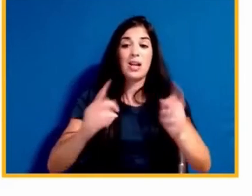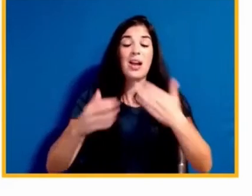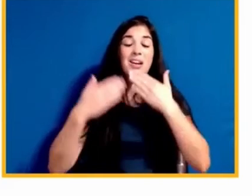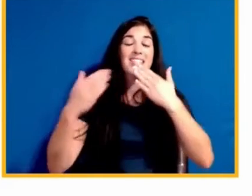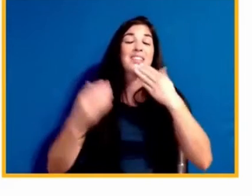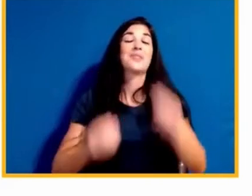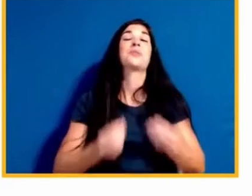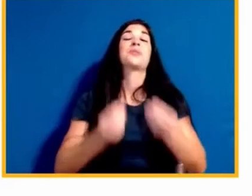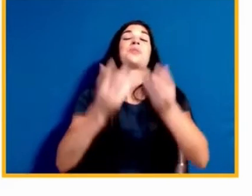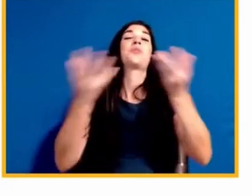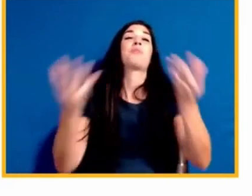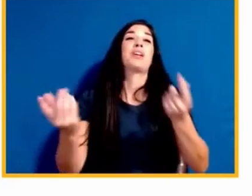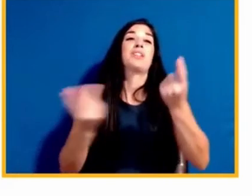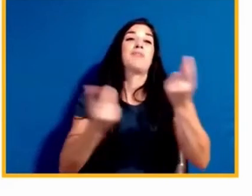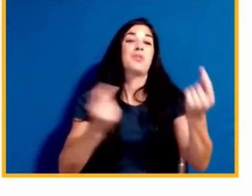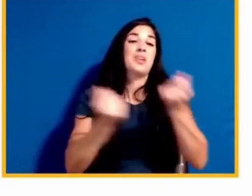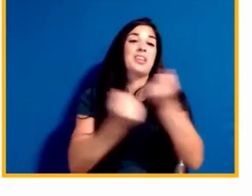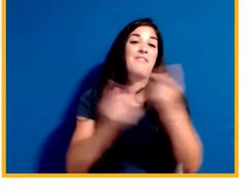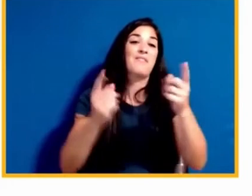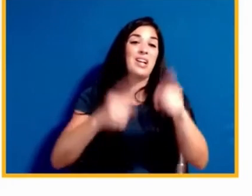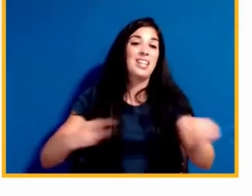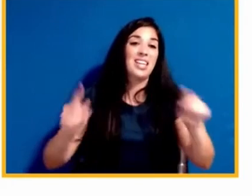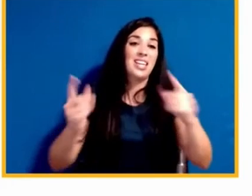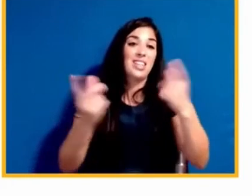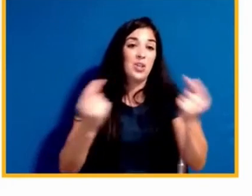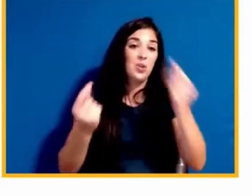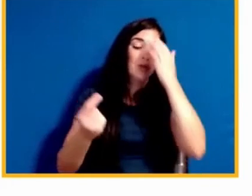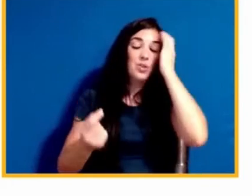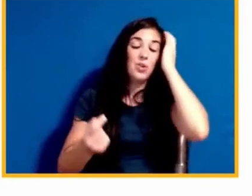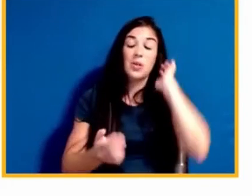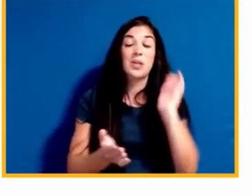for doing what you do. We would not be here without any of you.